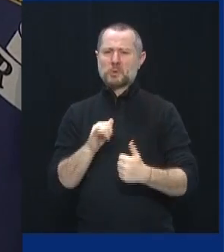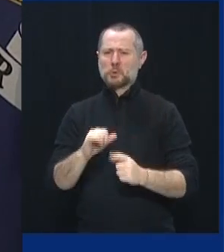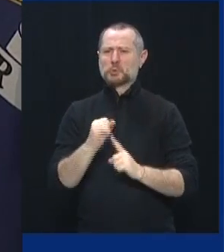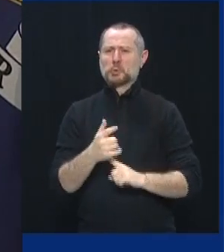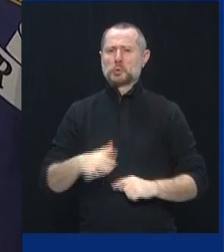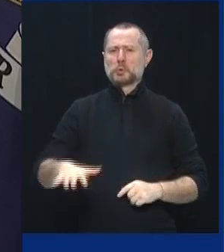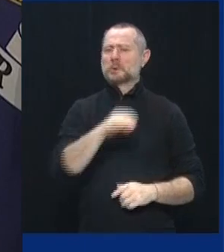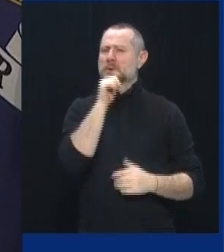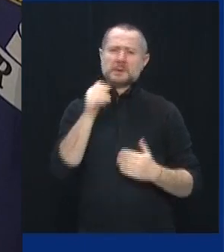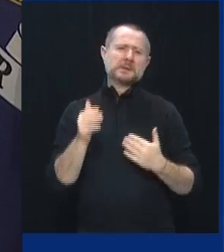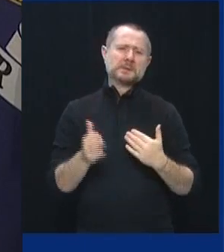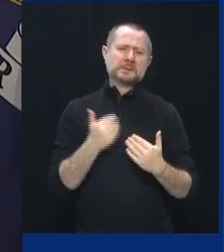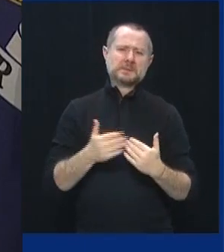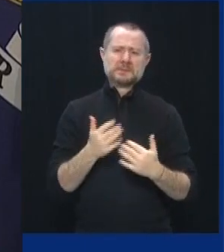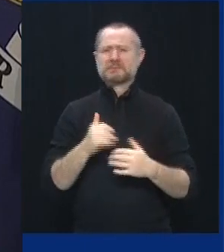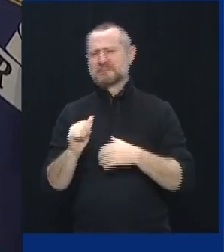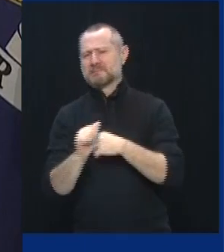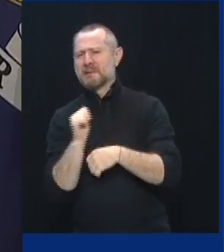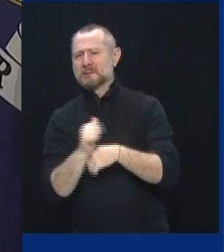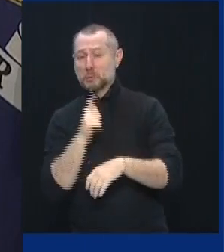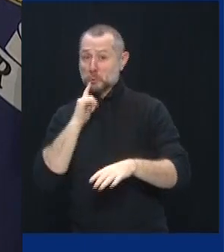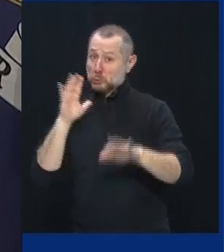IT WAS A DANGEROUS SITUATION, IT